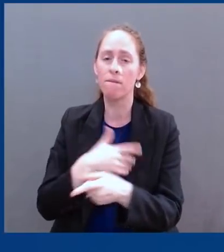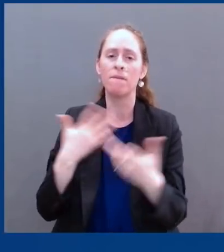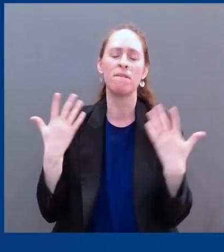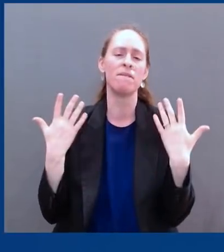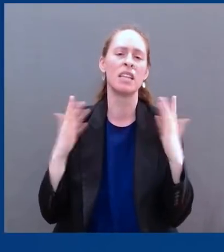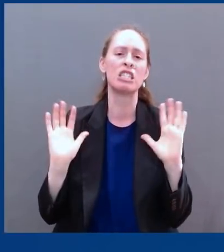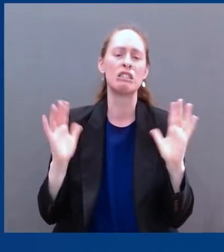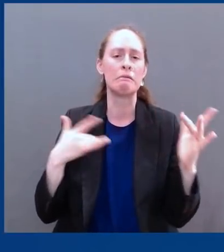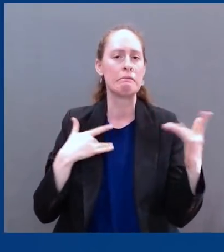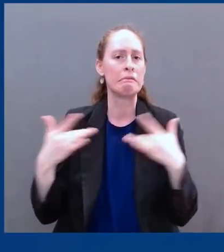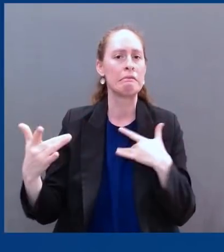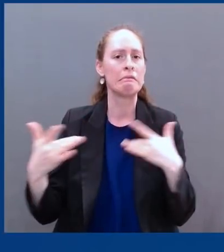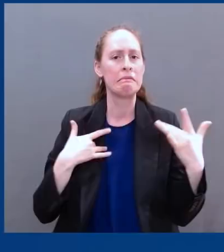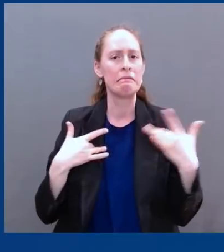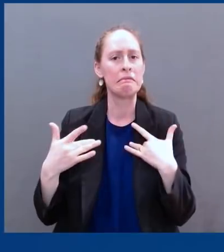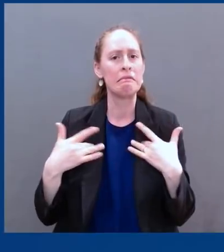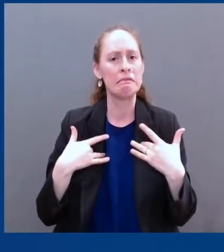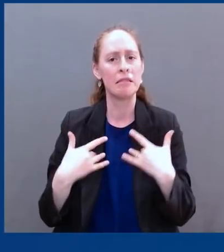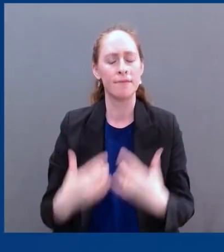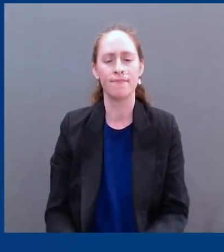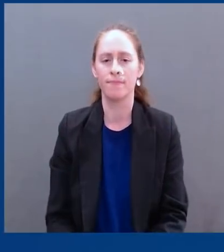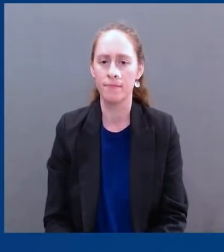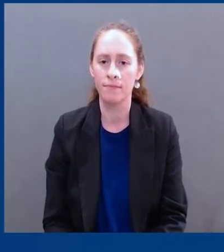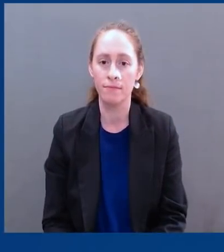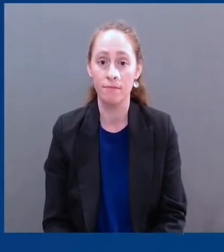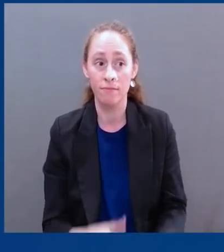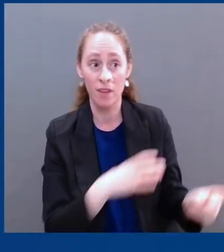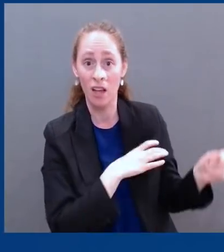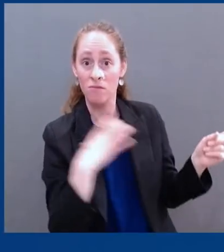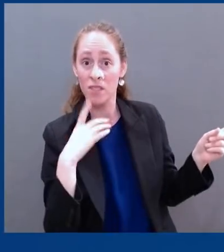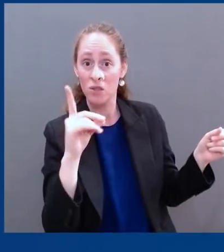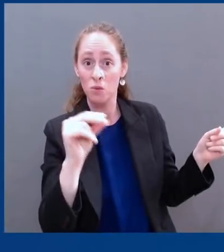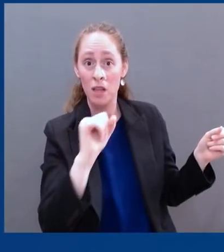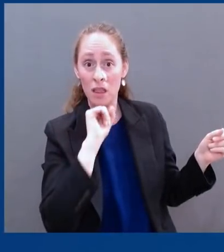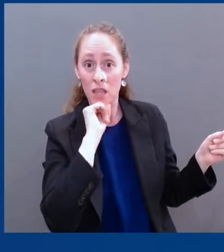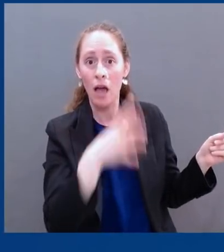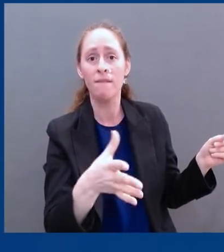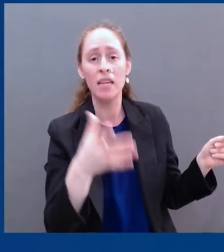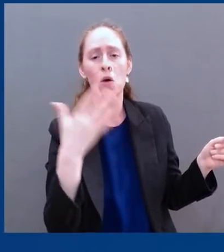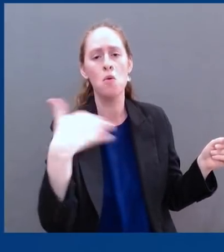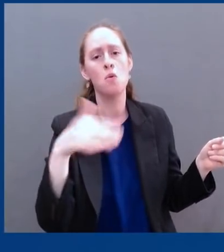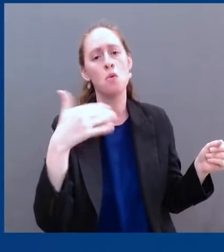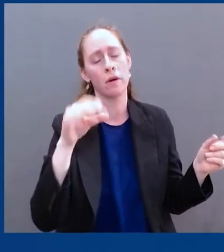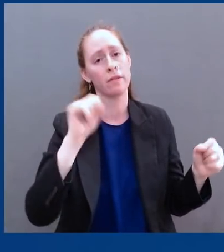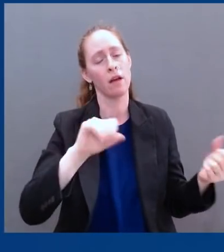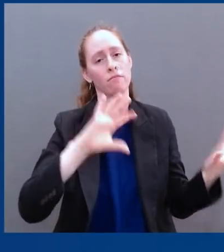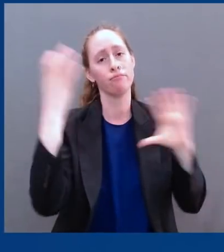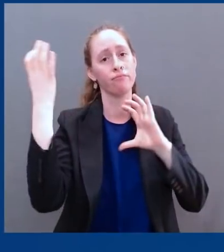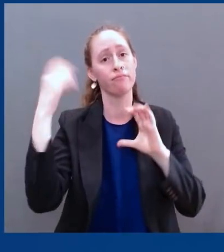Congressional inaction also hampers our global response. We all know this virus knows no borders,